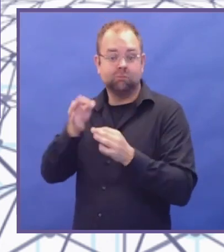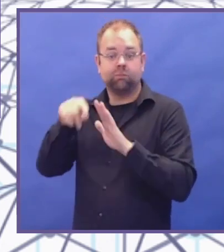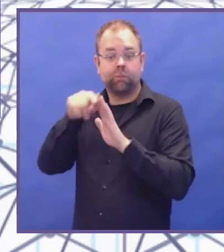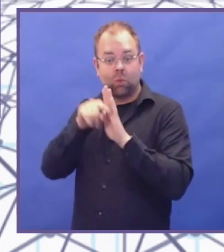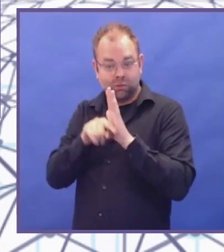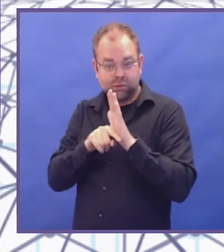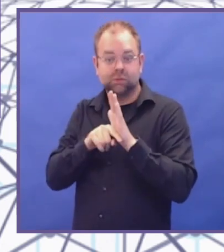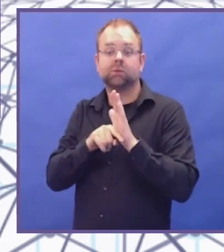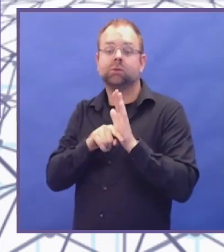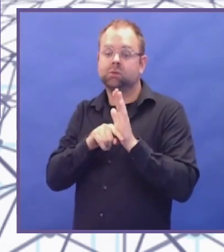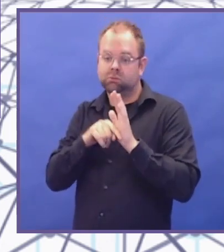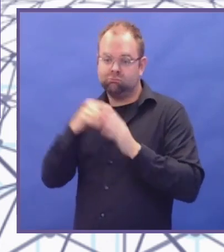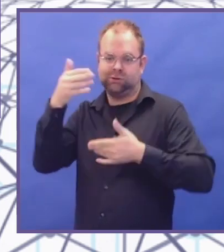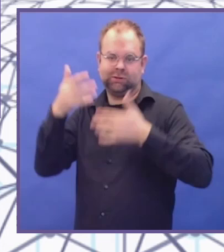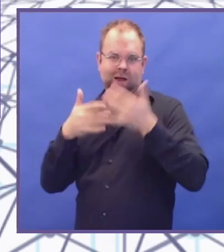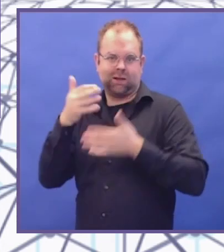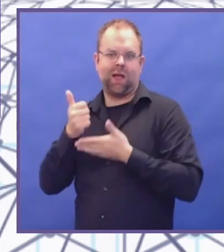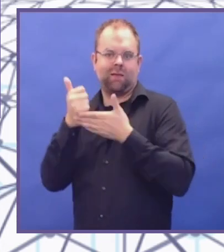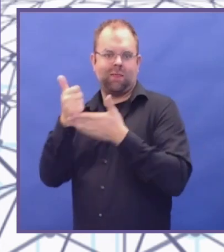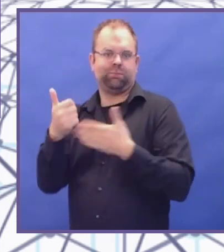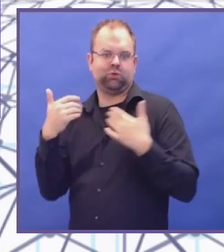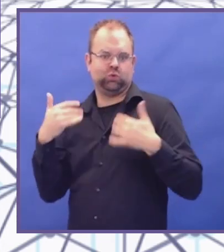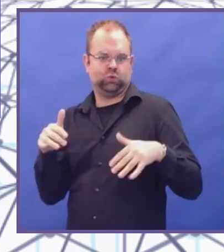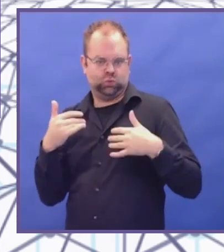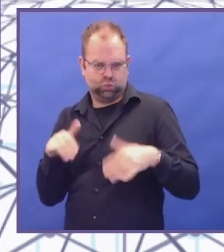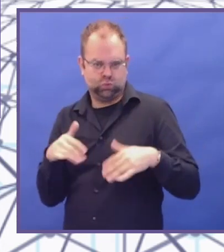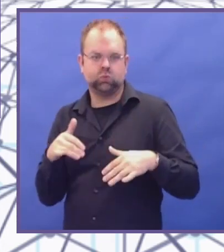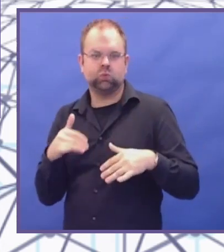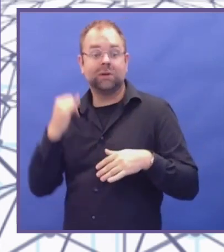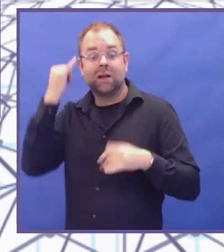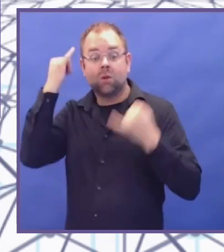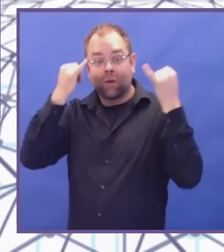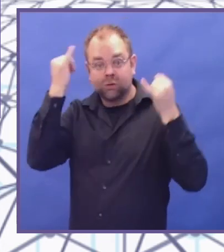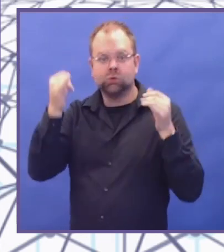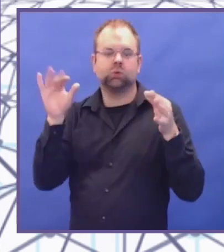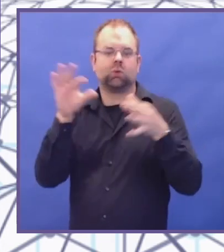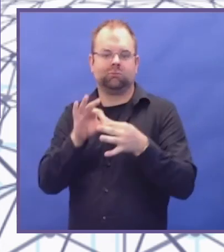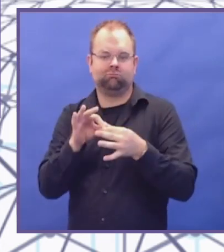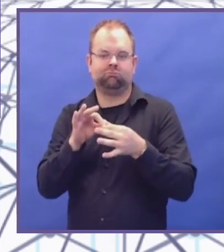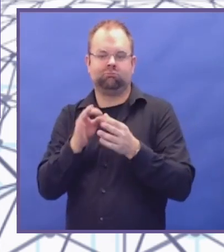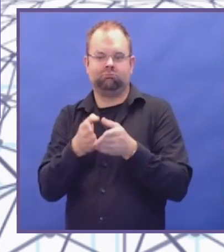That being said, there are innovative ways to make progress us with these data you can use